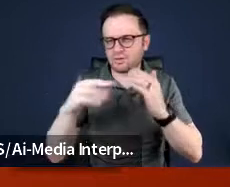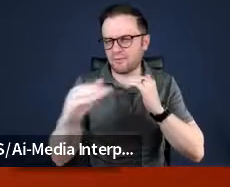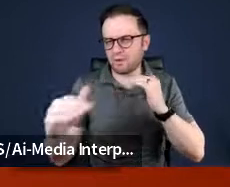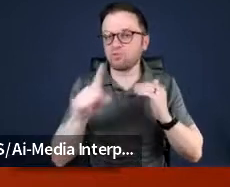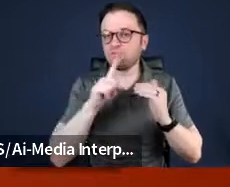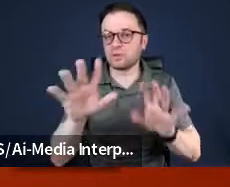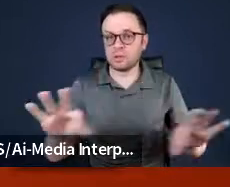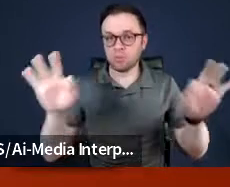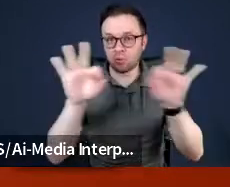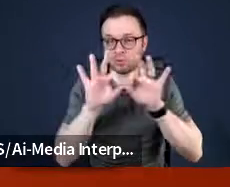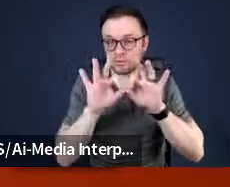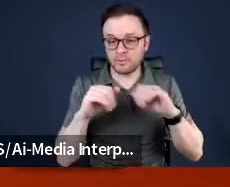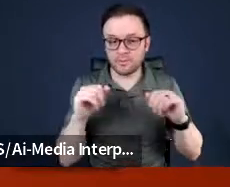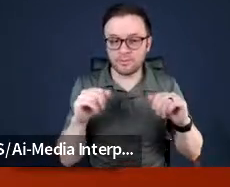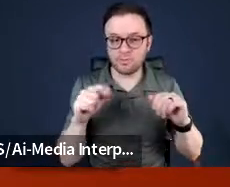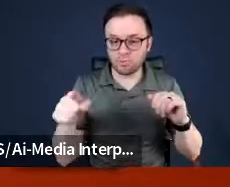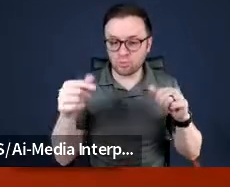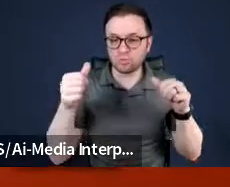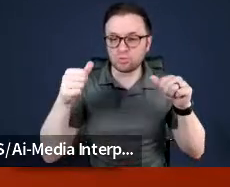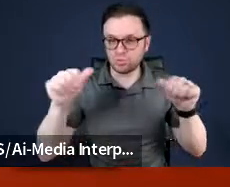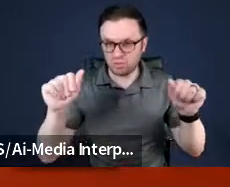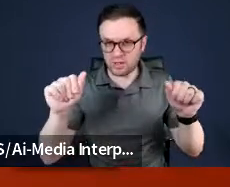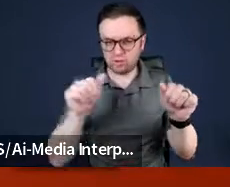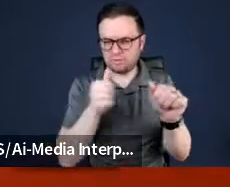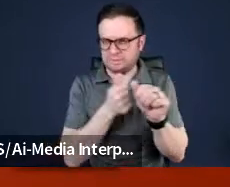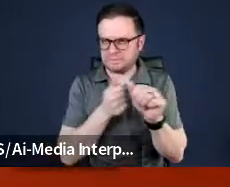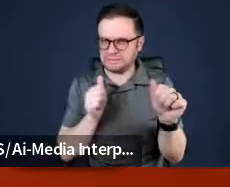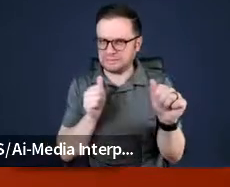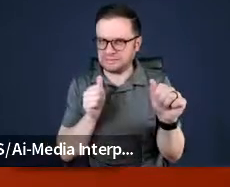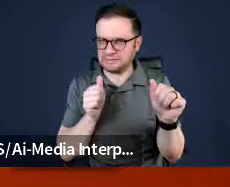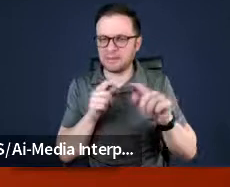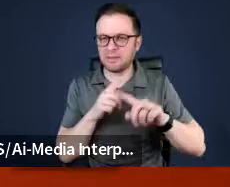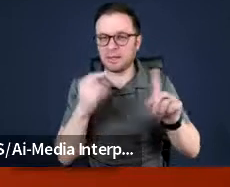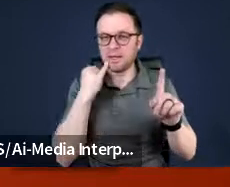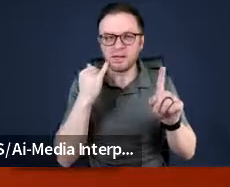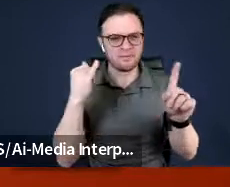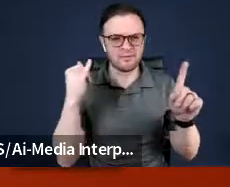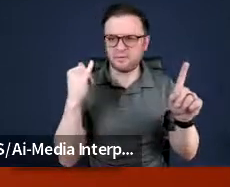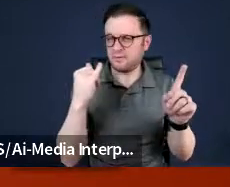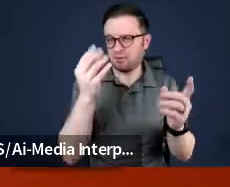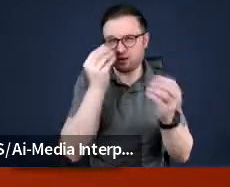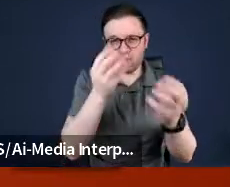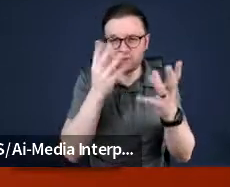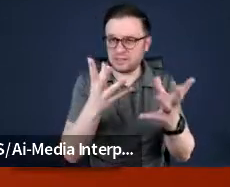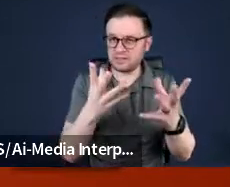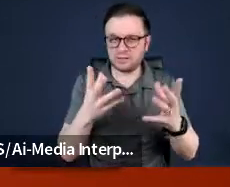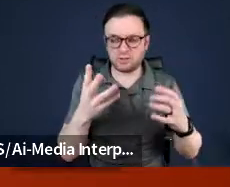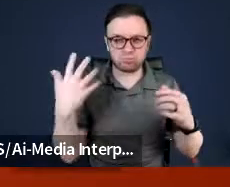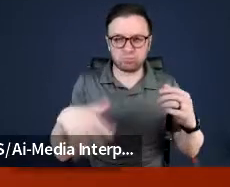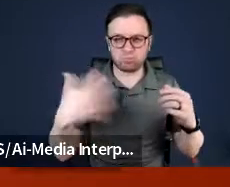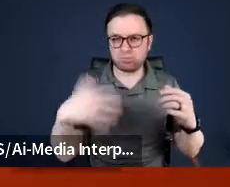12th or 13th grade reading level, it is really important that you try